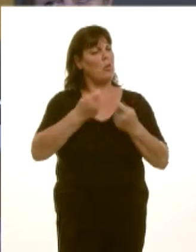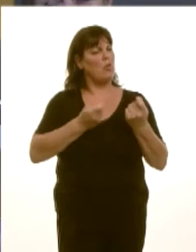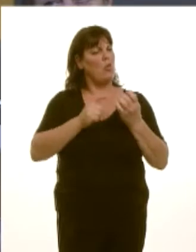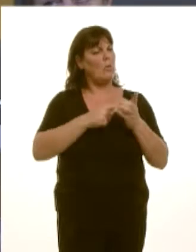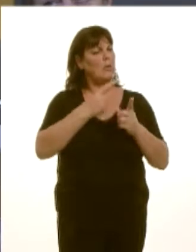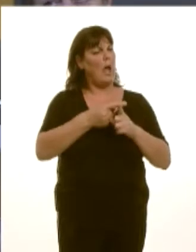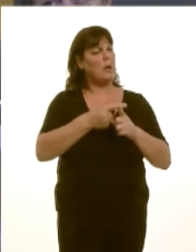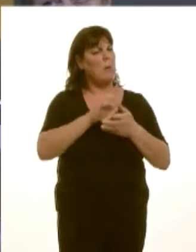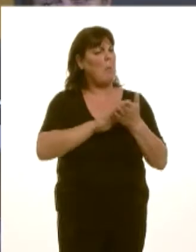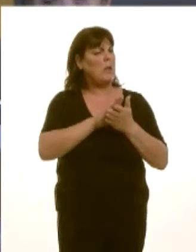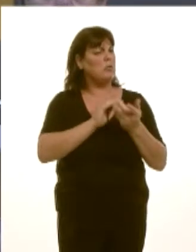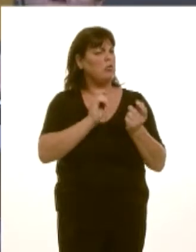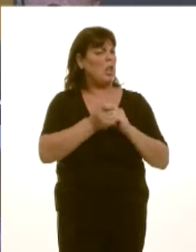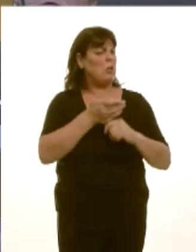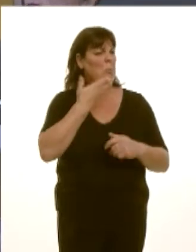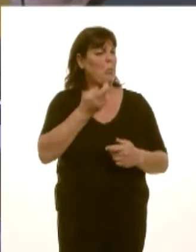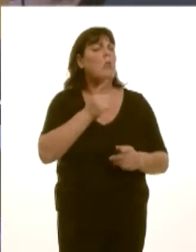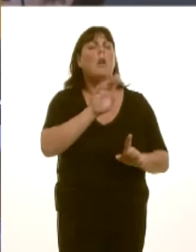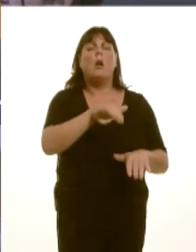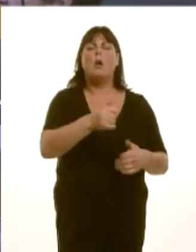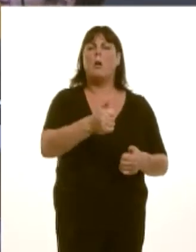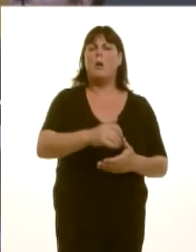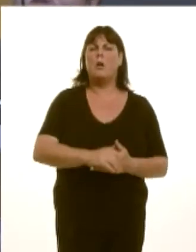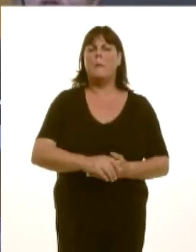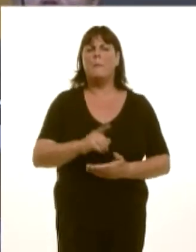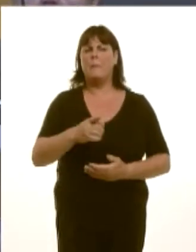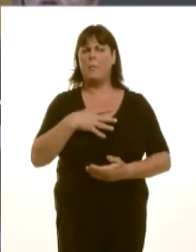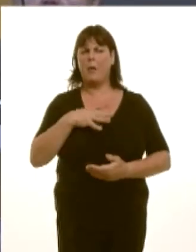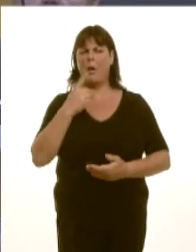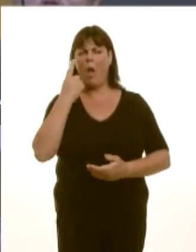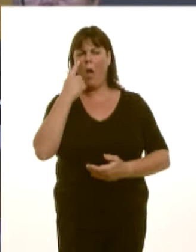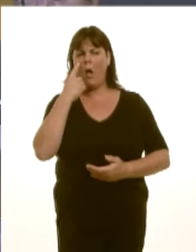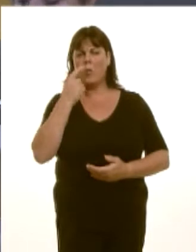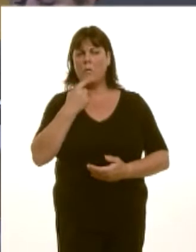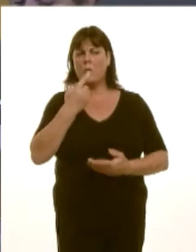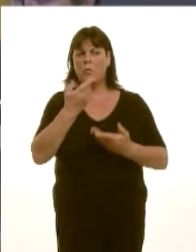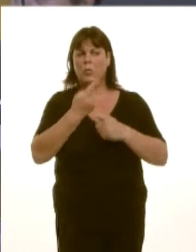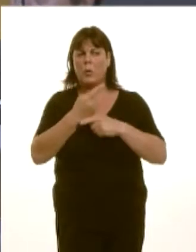I have listened very carefully to what you have had to say in recent days on the question of home rule for Wales.